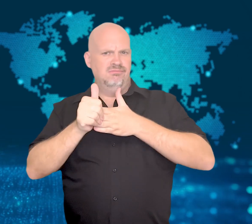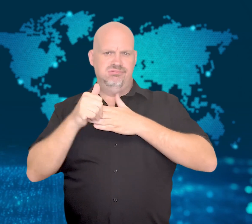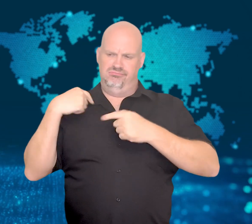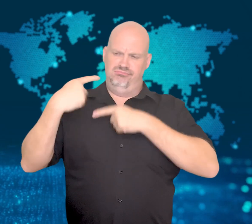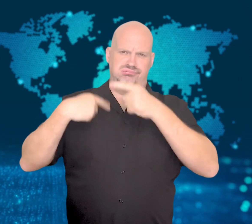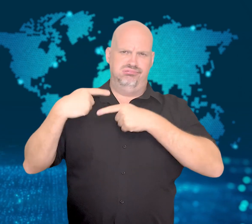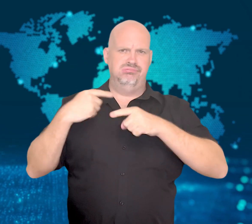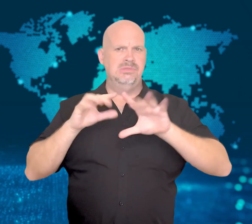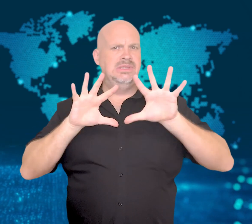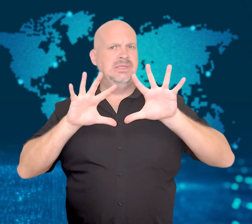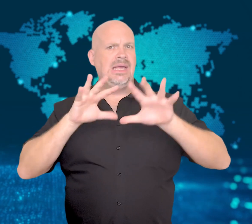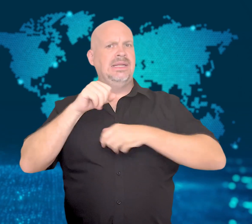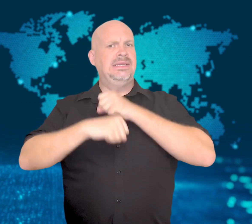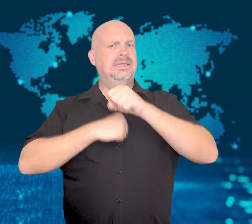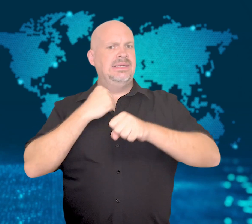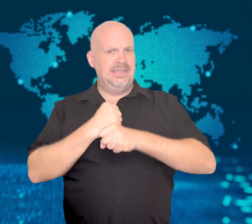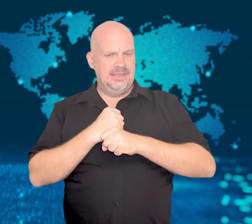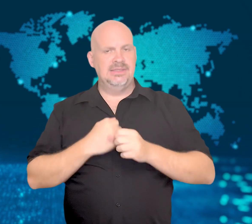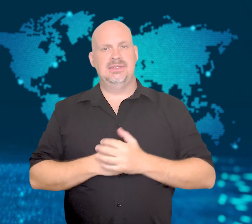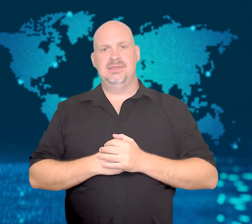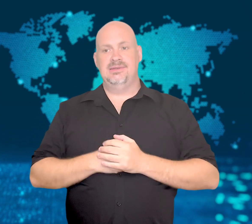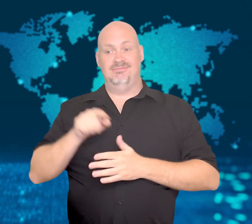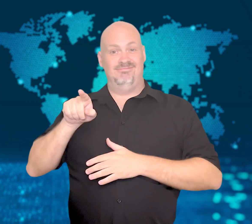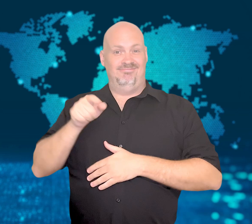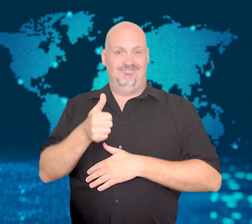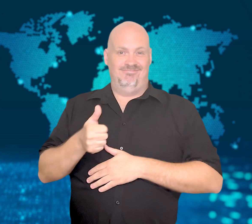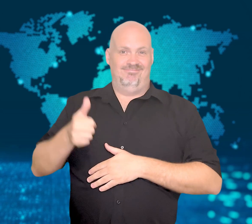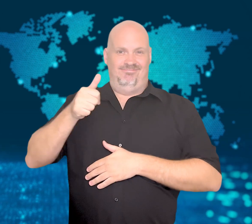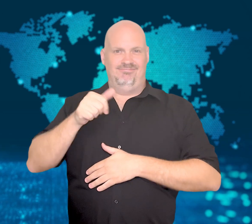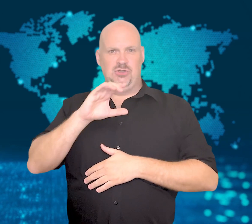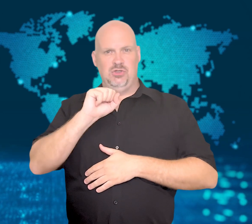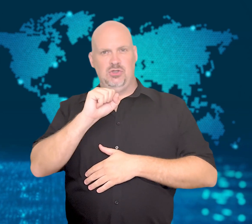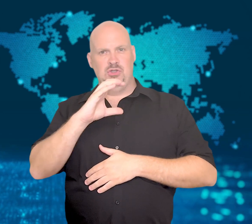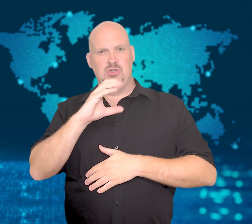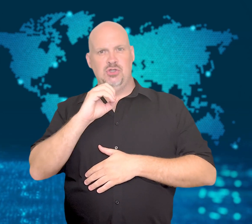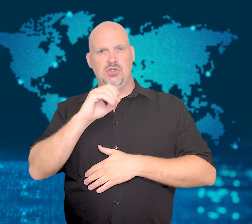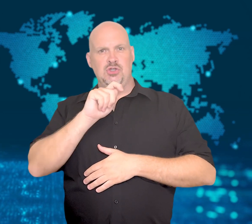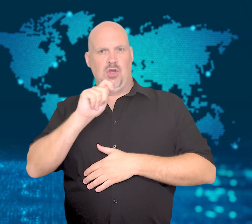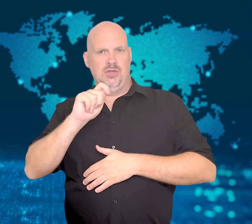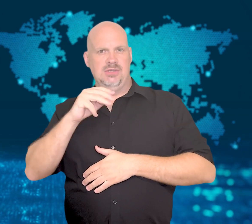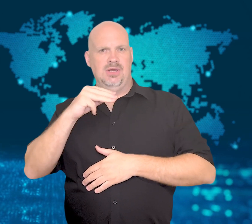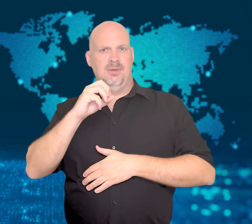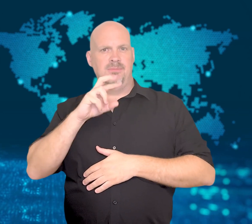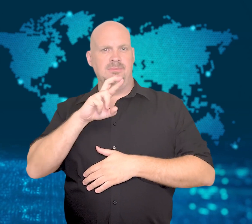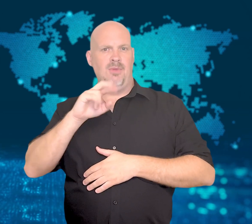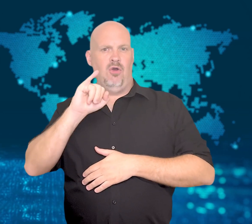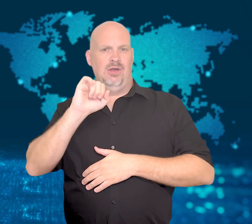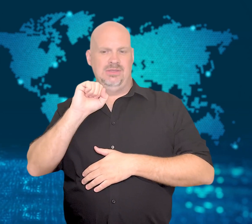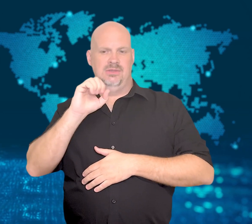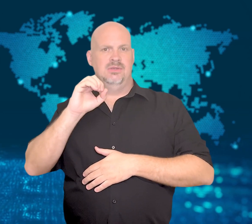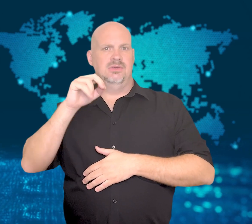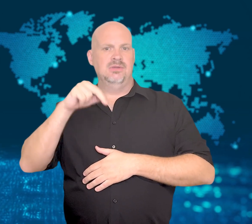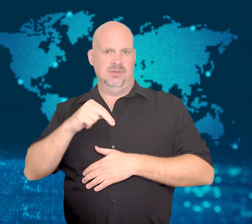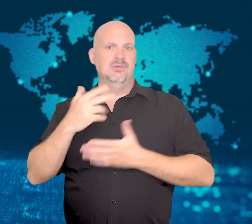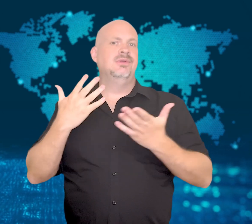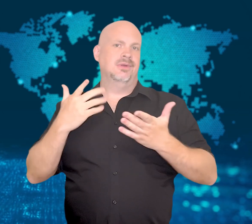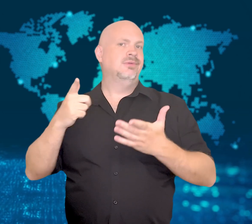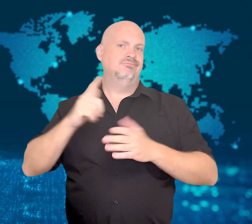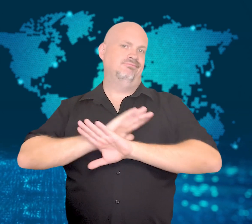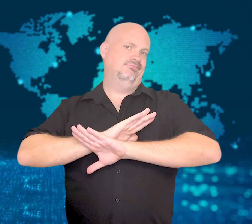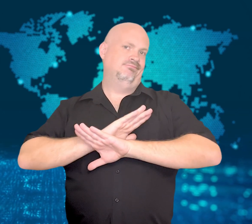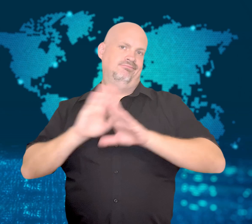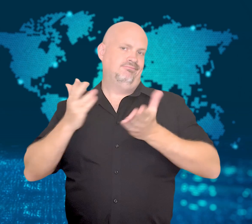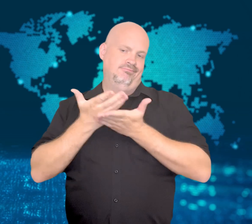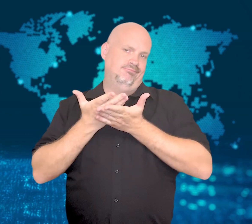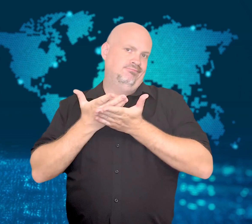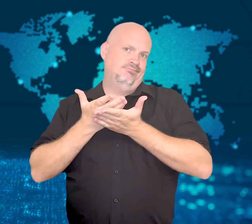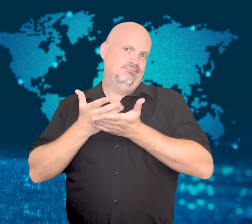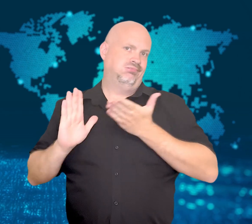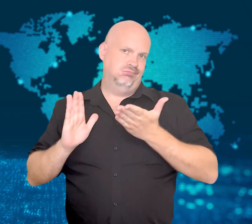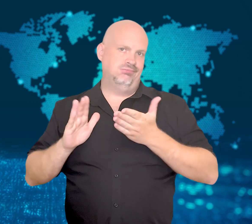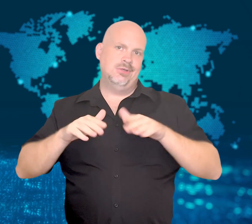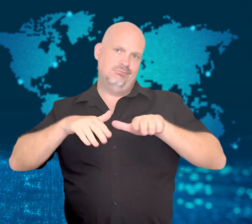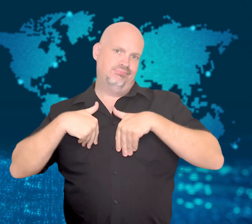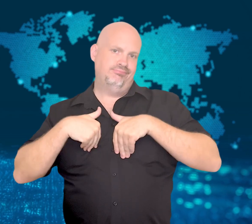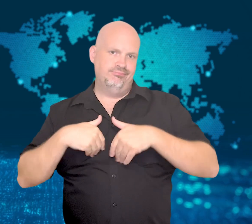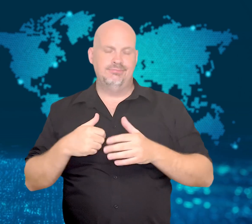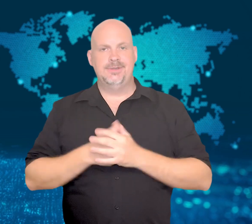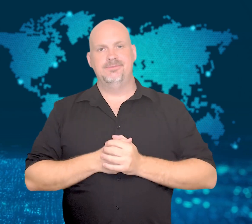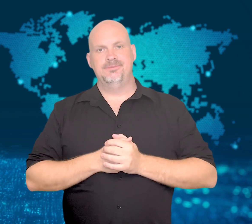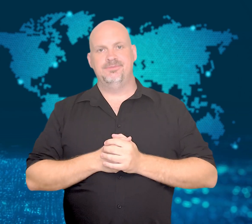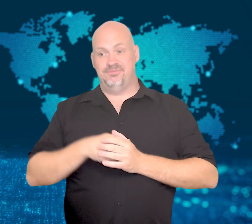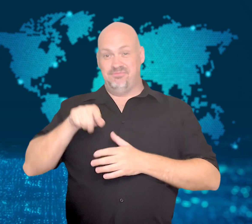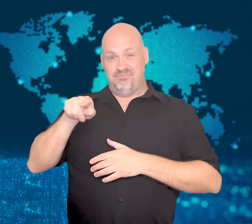The country has been under conservative leadership for around ten years, but Scott Morrison,